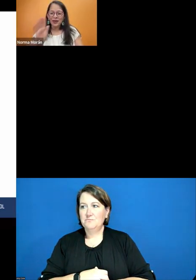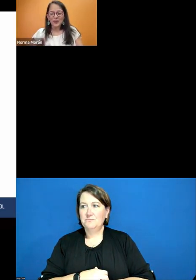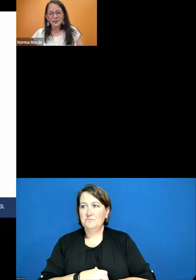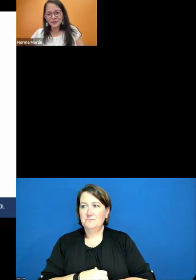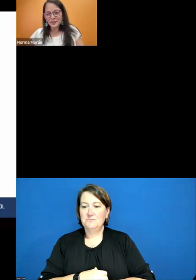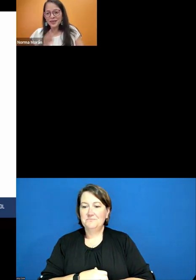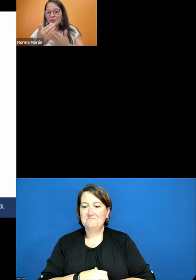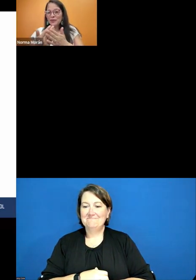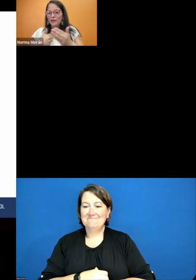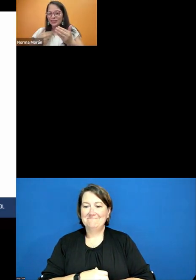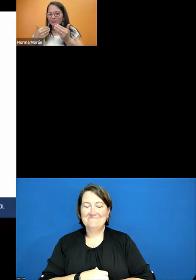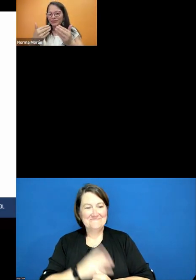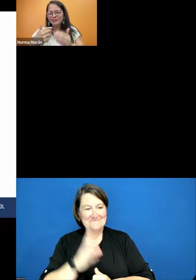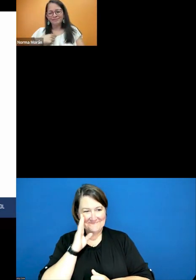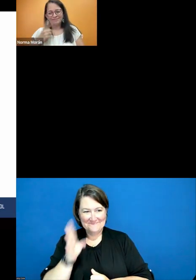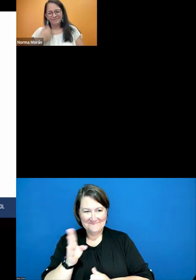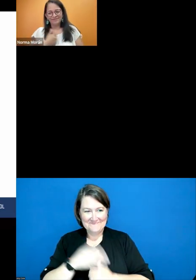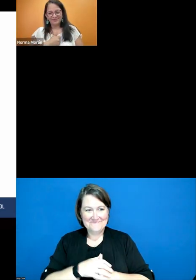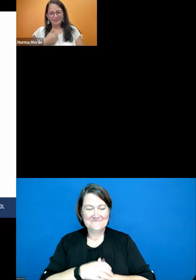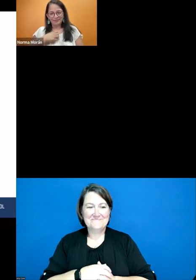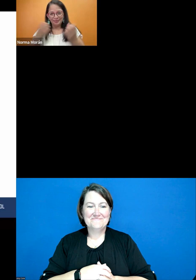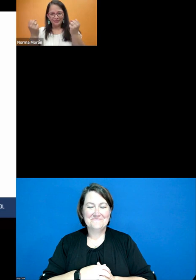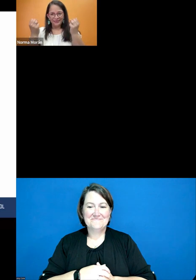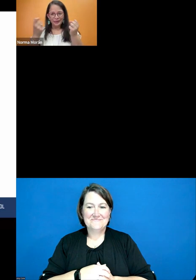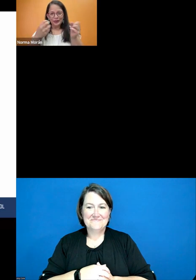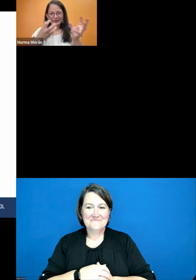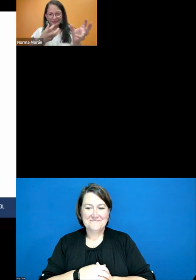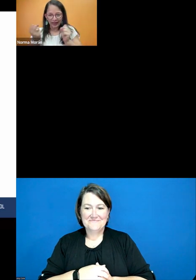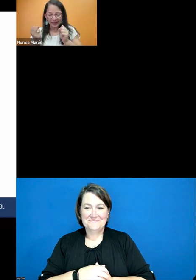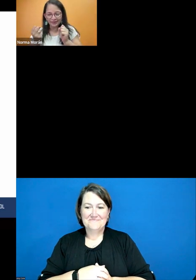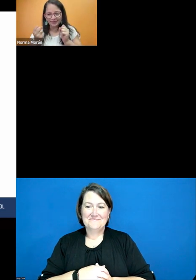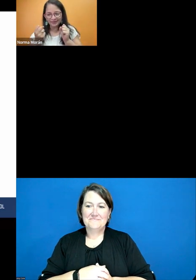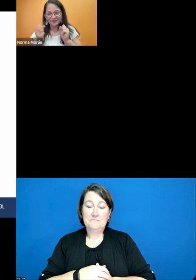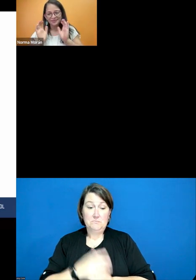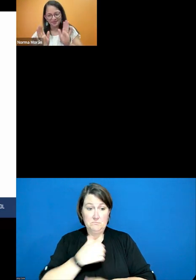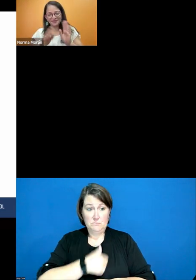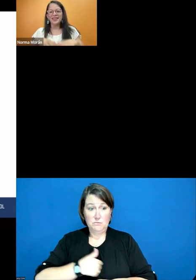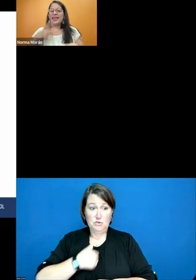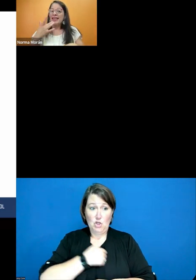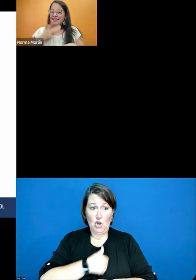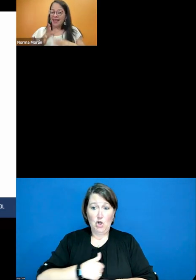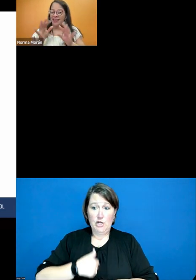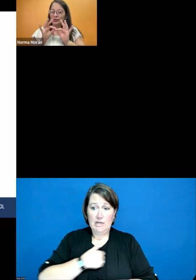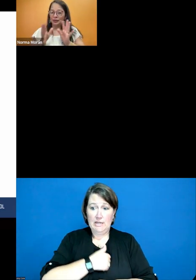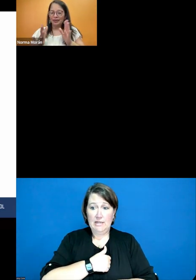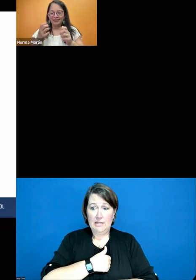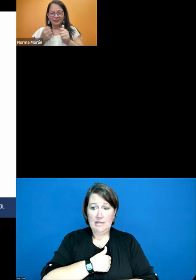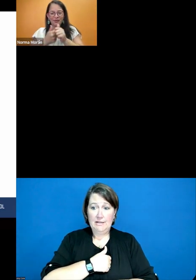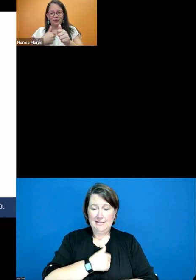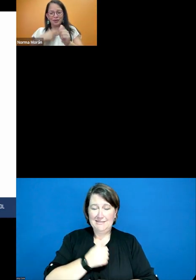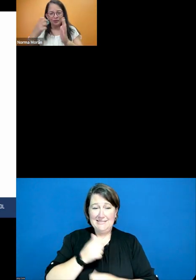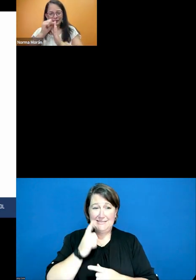Hello again. I'm sorry that there have been some logistics.